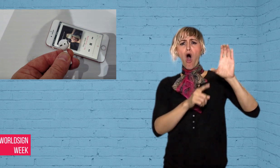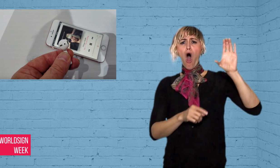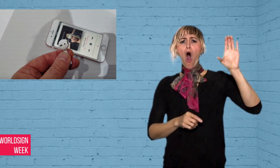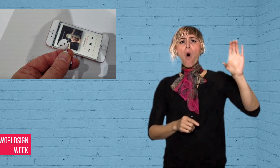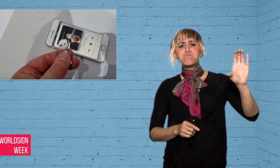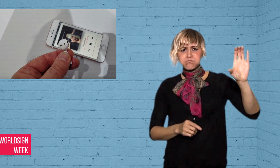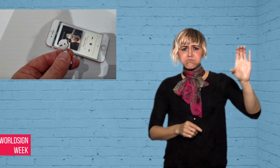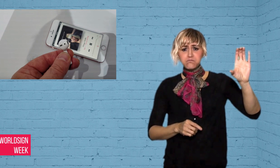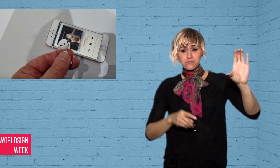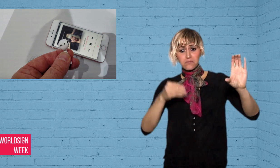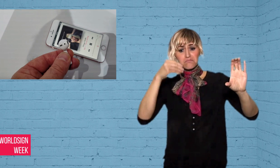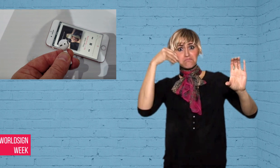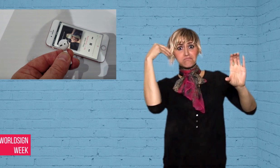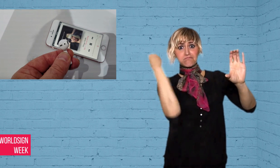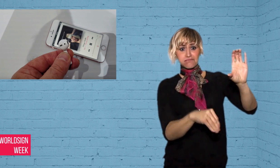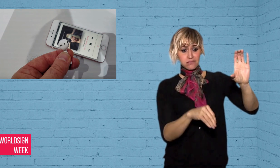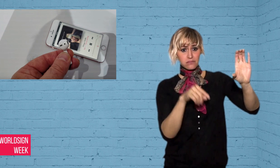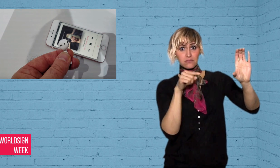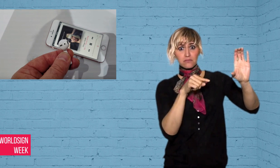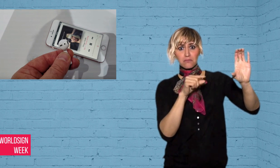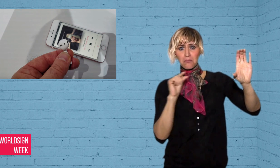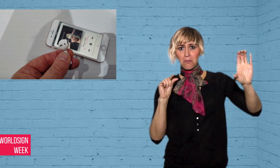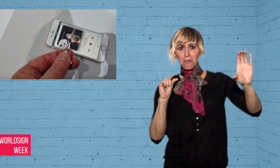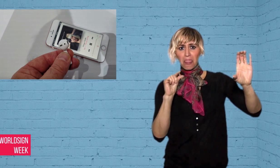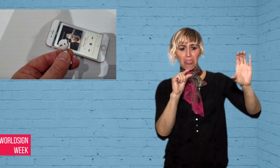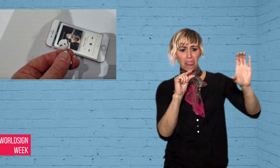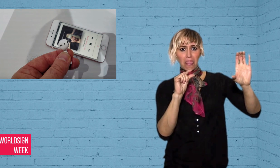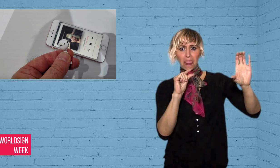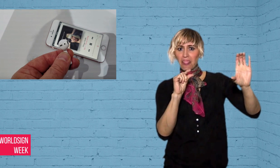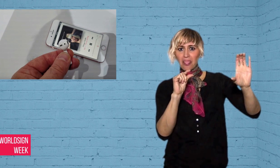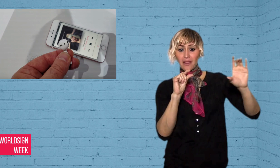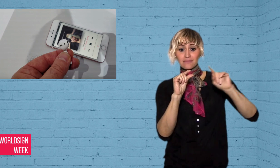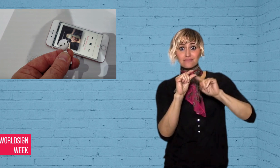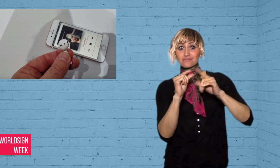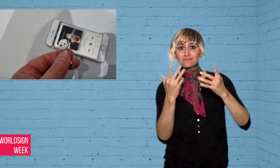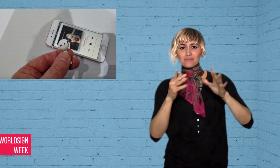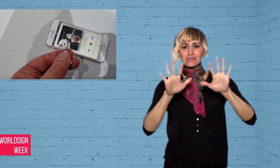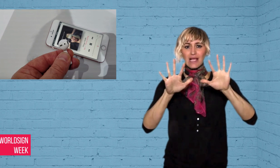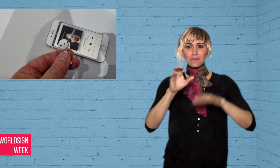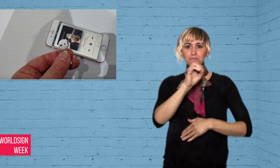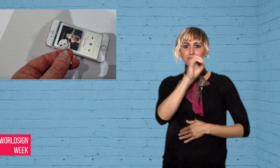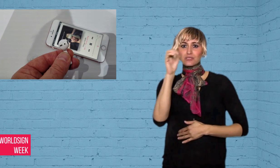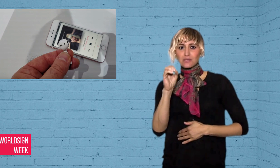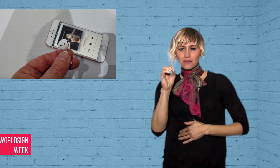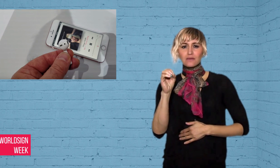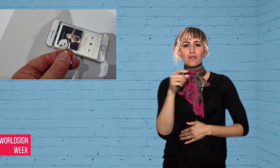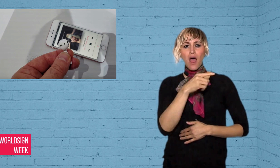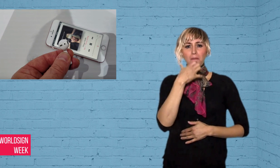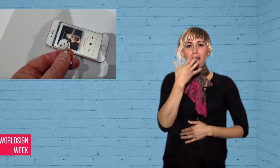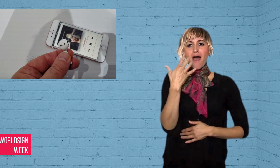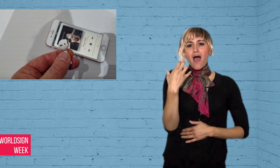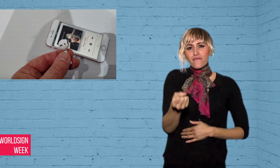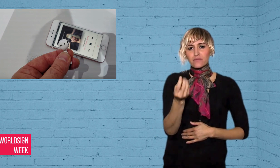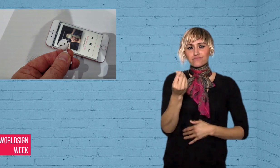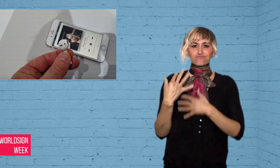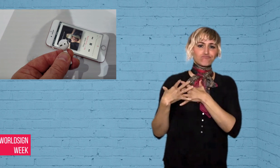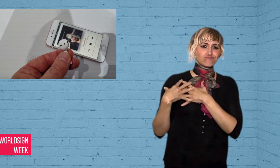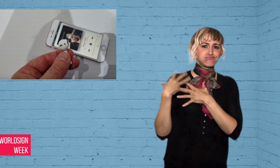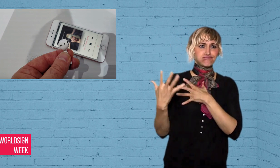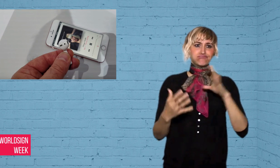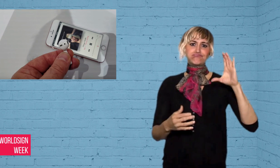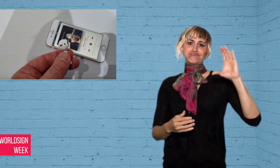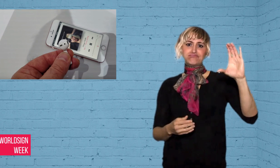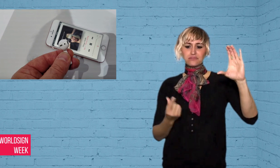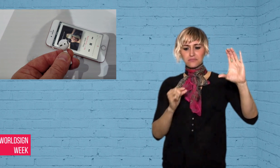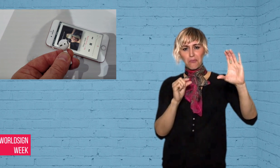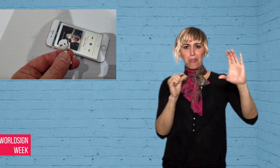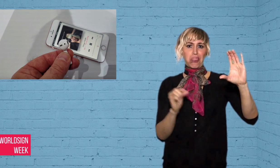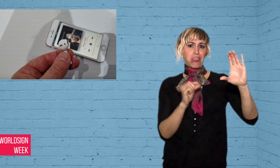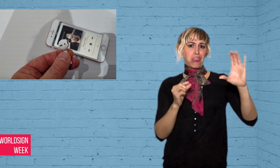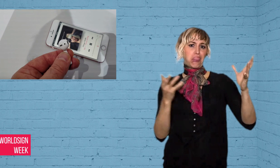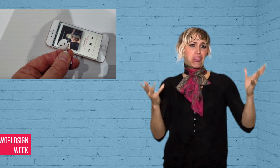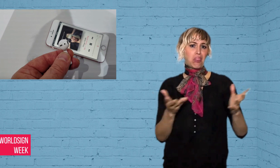Apple’s offshore money but they said they still